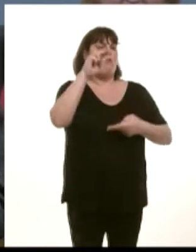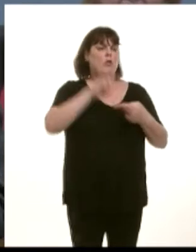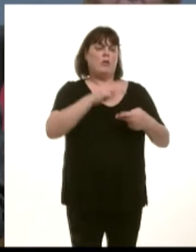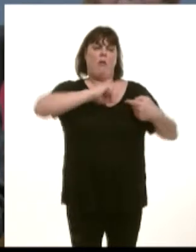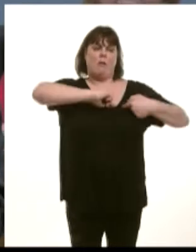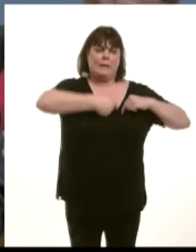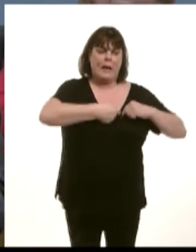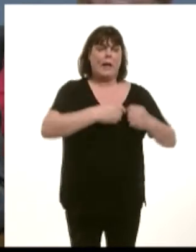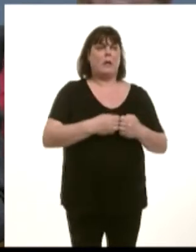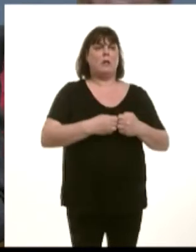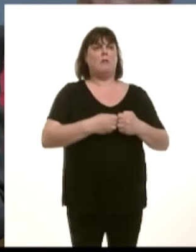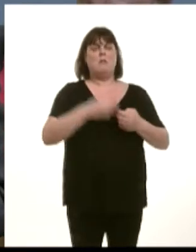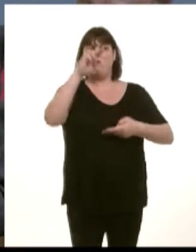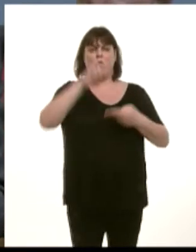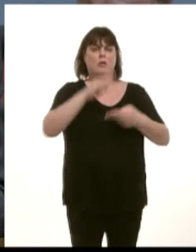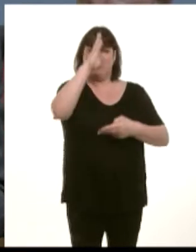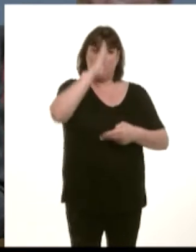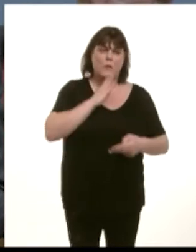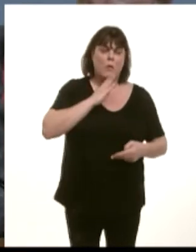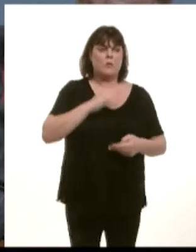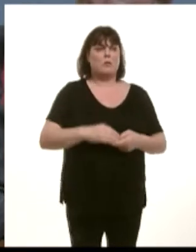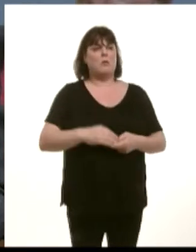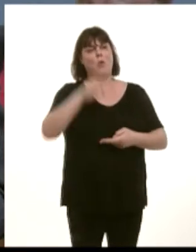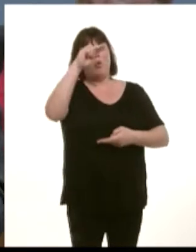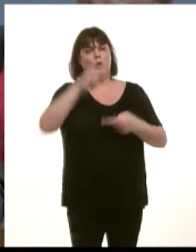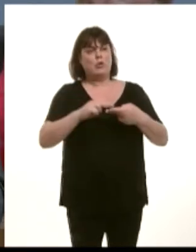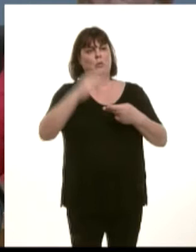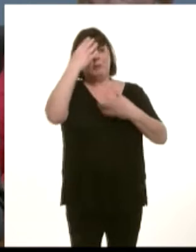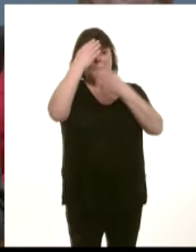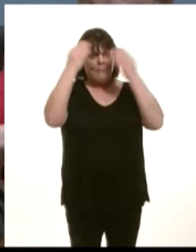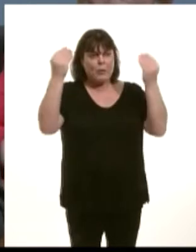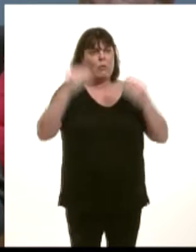to have a stroke and 60% less likely to develop dementia; a really interesting study.